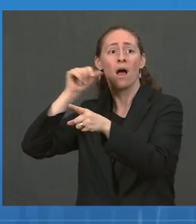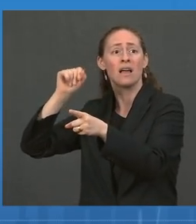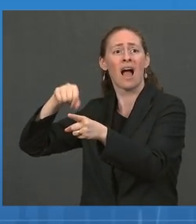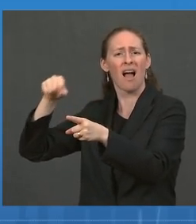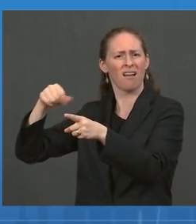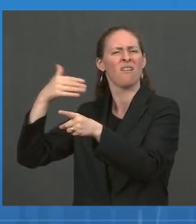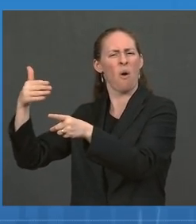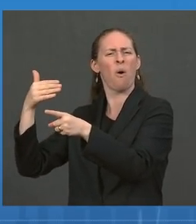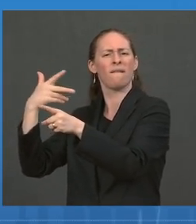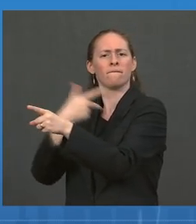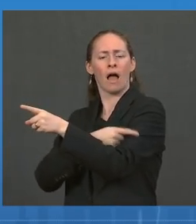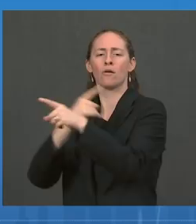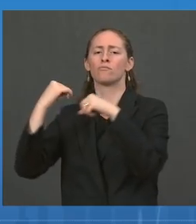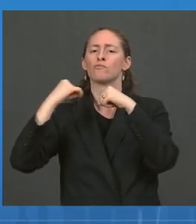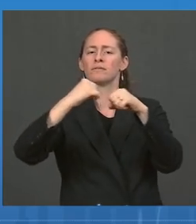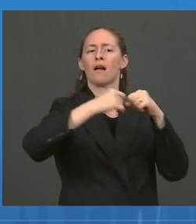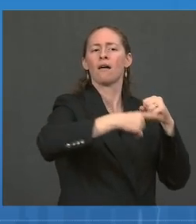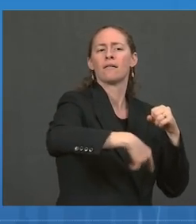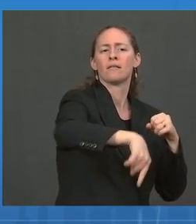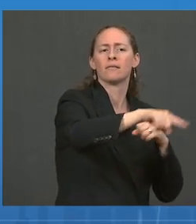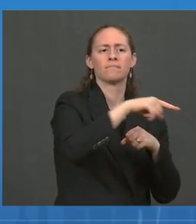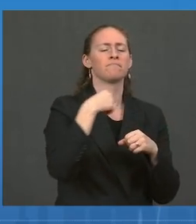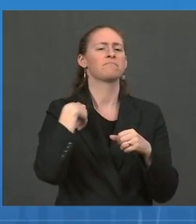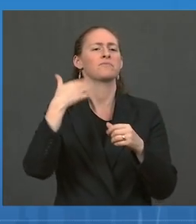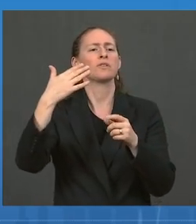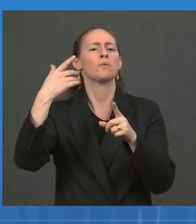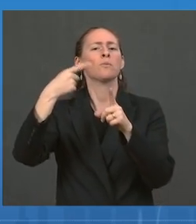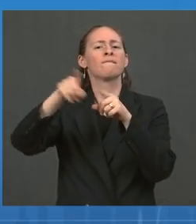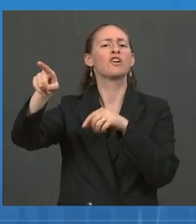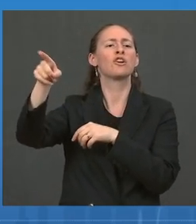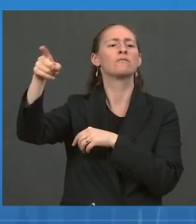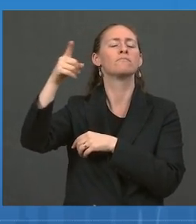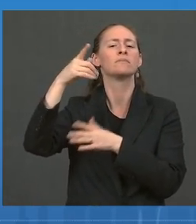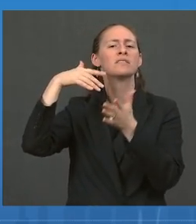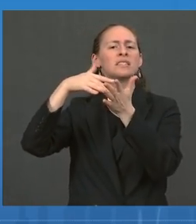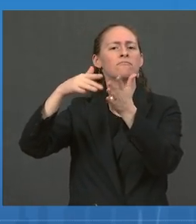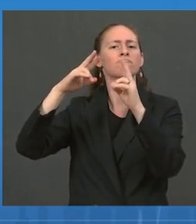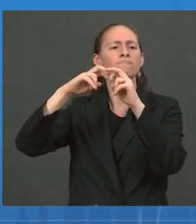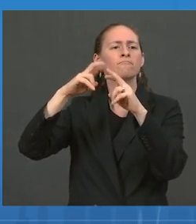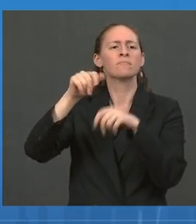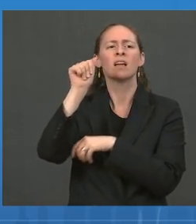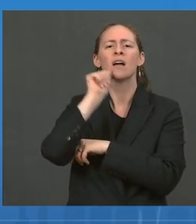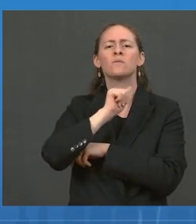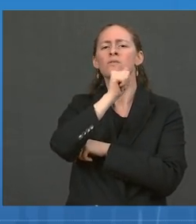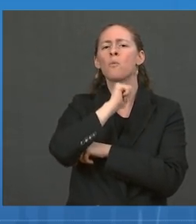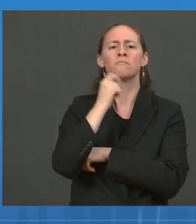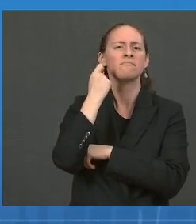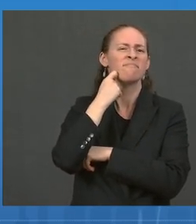You're referring to a study that was done in Arizona, published on Friday, that demonstrated that in jurisdictions